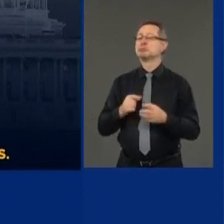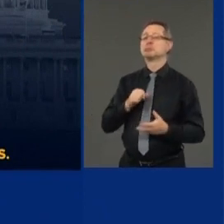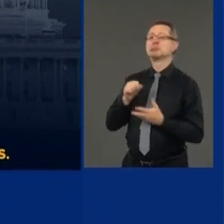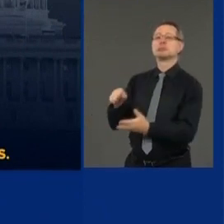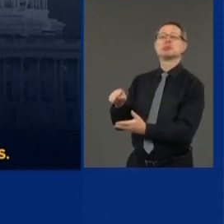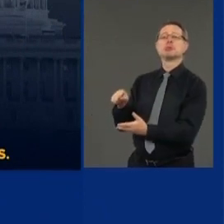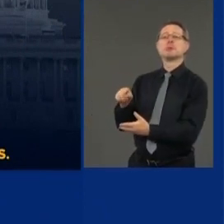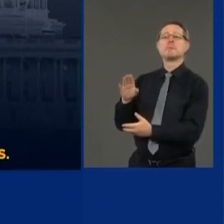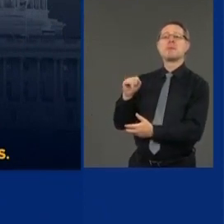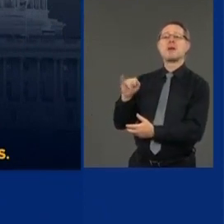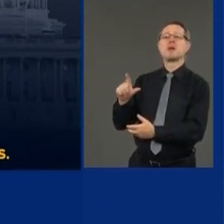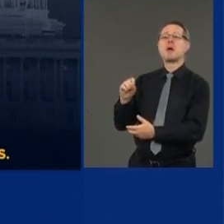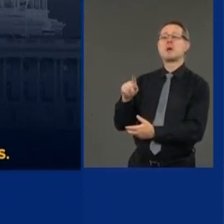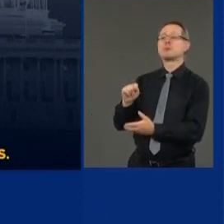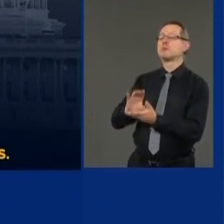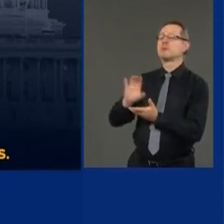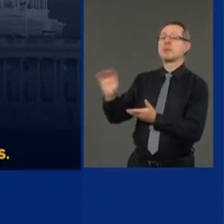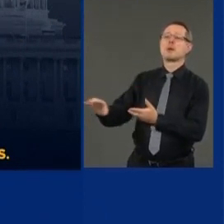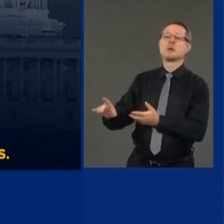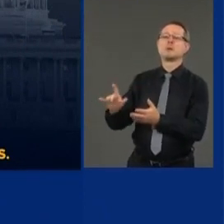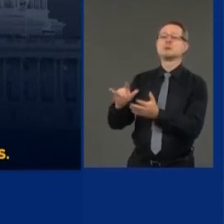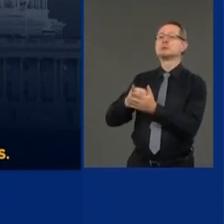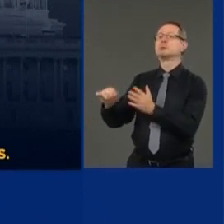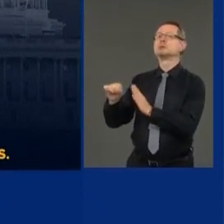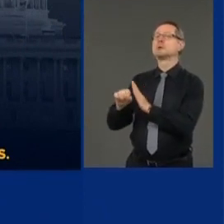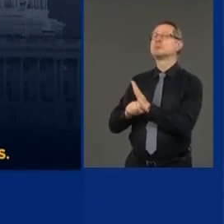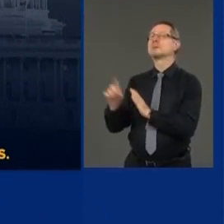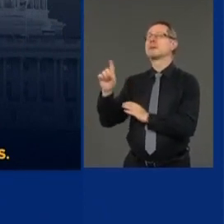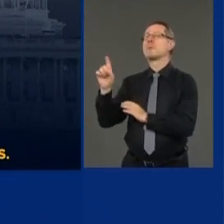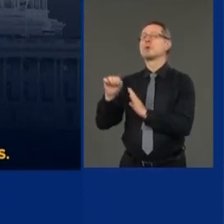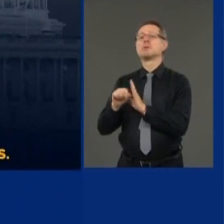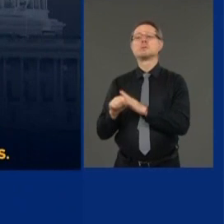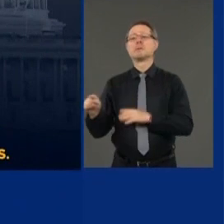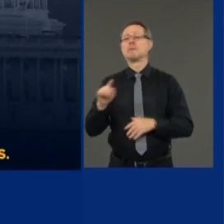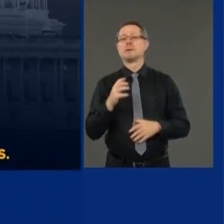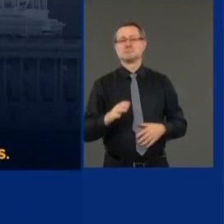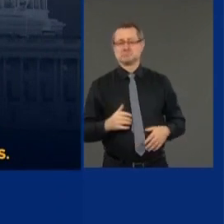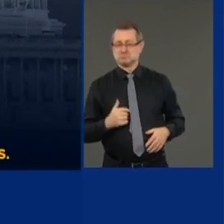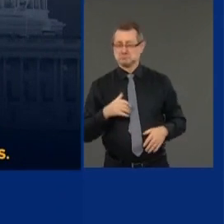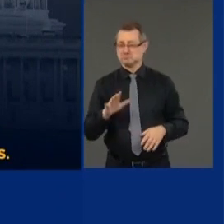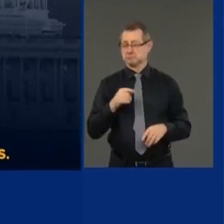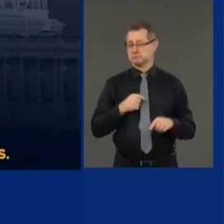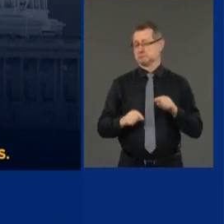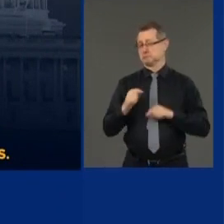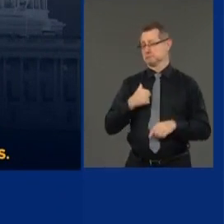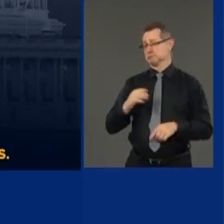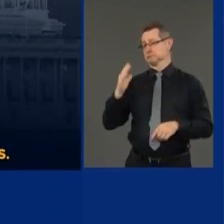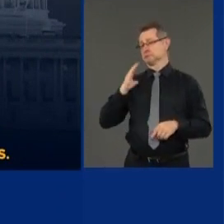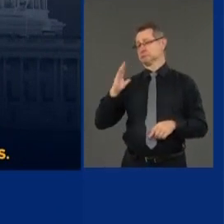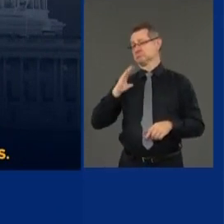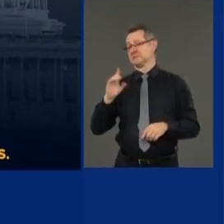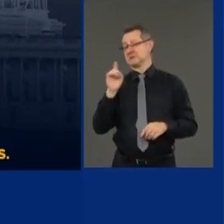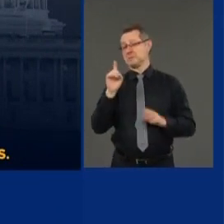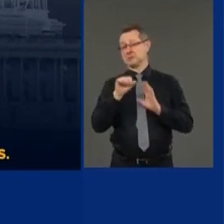MAKE THE TAXPAYER PAY TO BAIL-OUT A BLUE STATE,